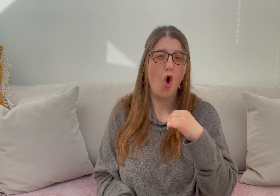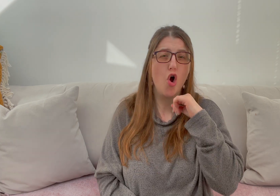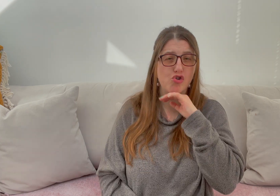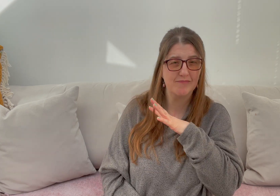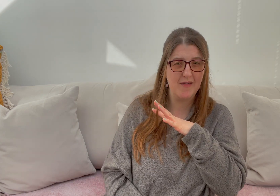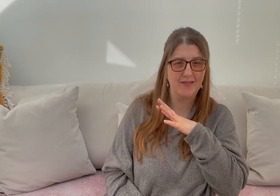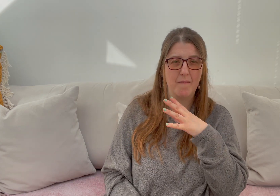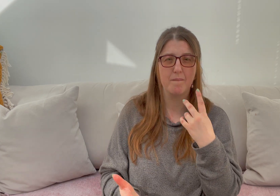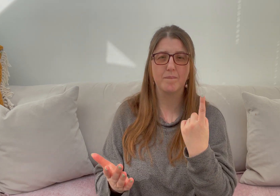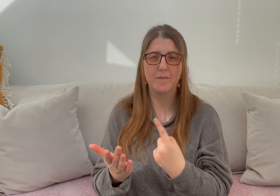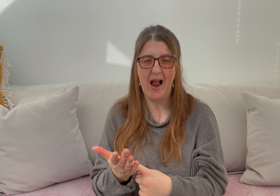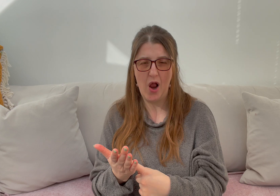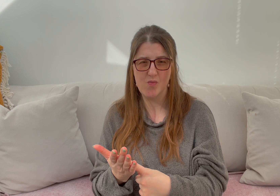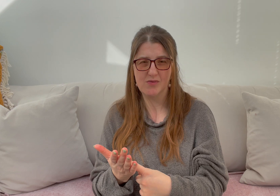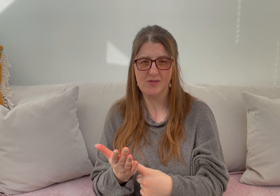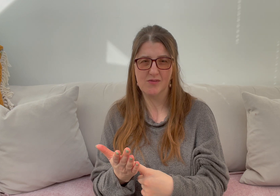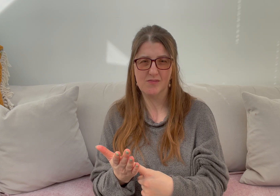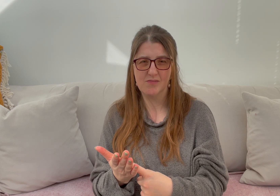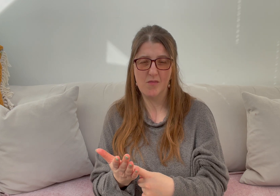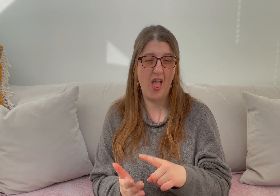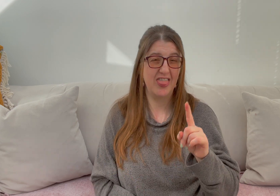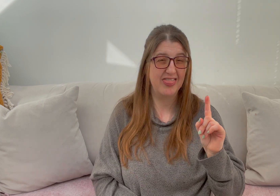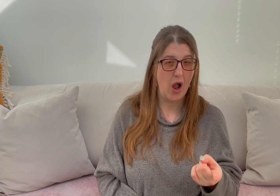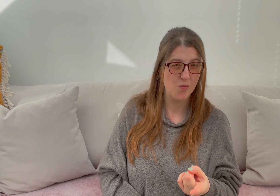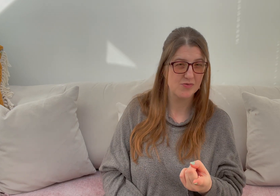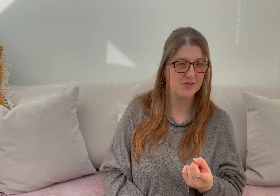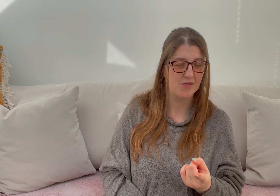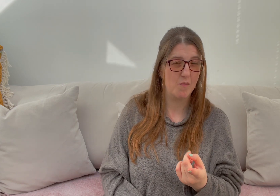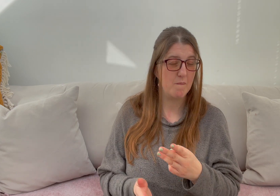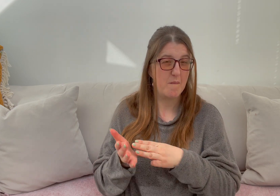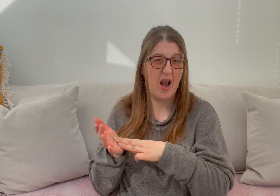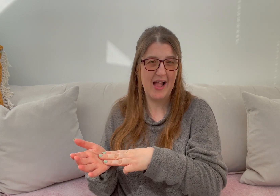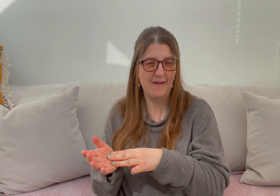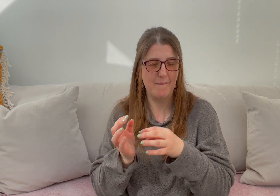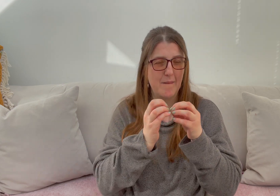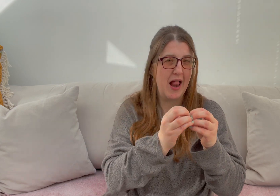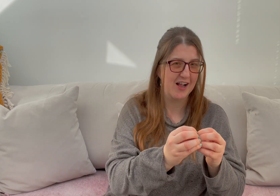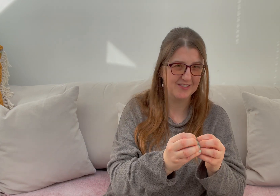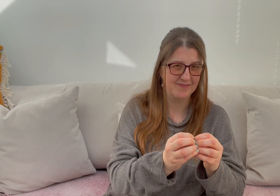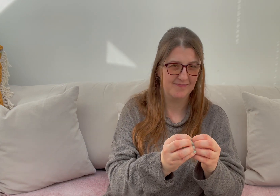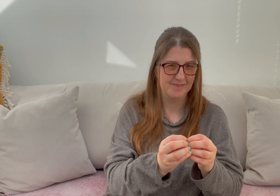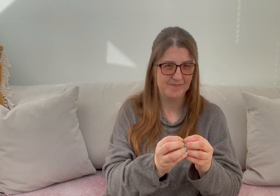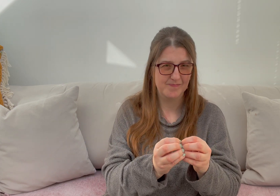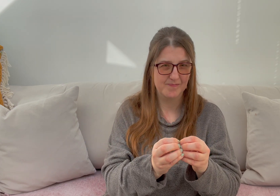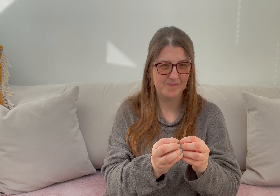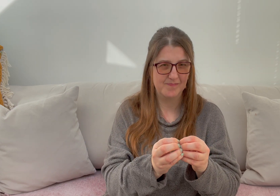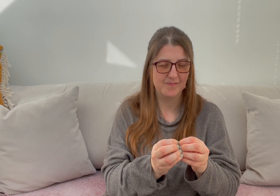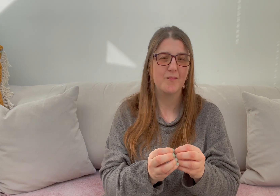and it's the same for hundred, thousand, million and billion.